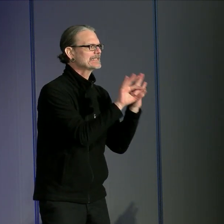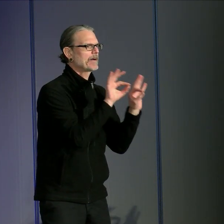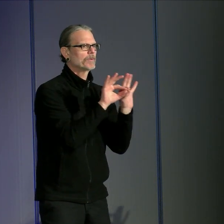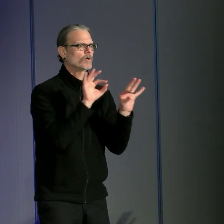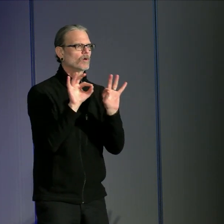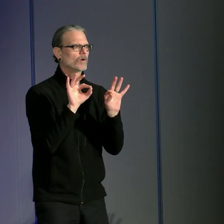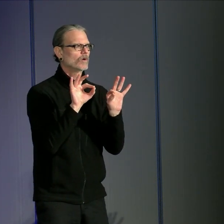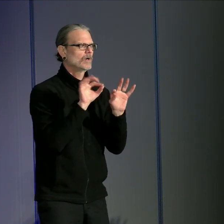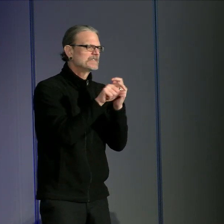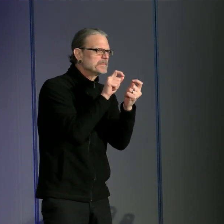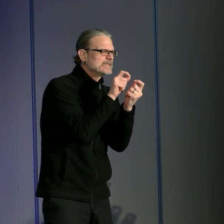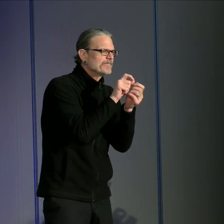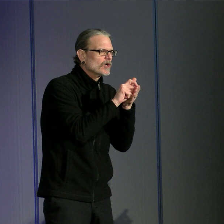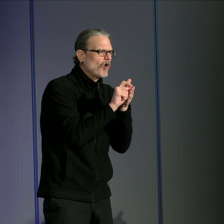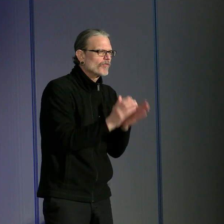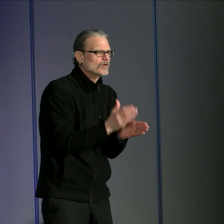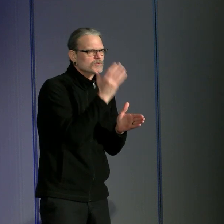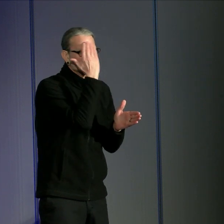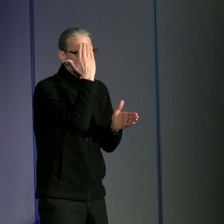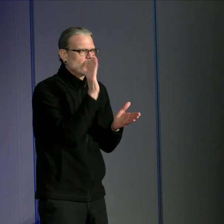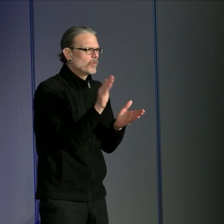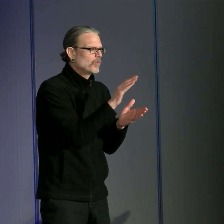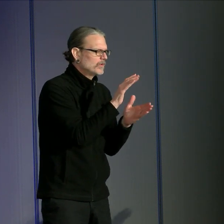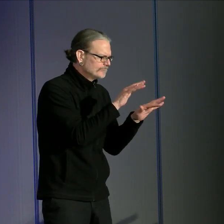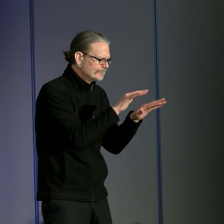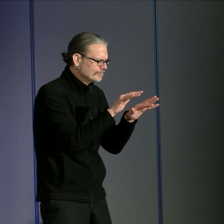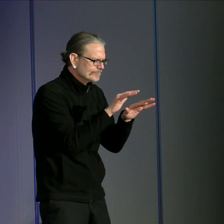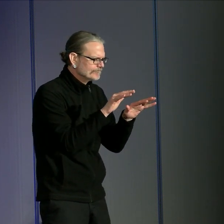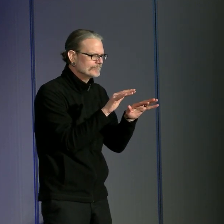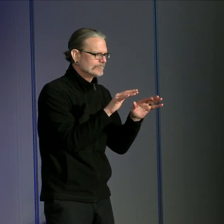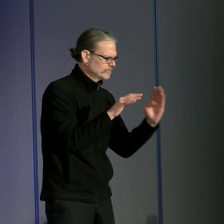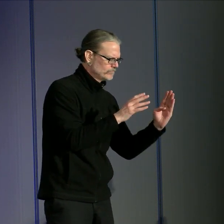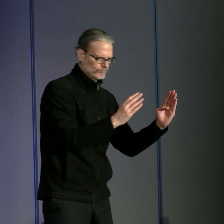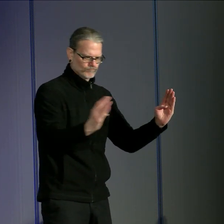the authors that you know to see end-to-end are you getting a proper view of it?